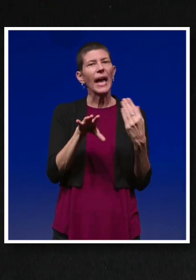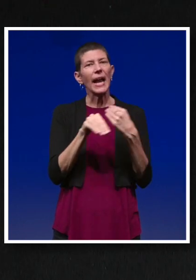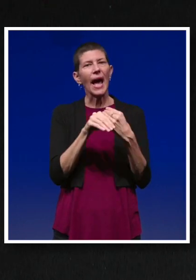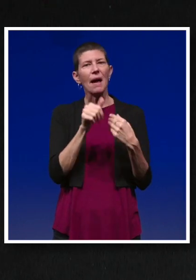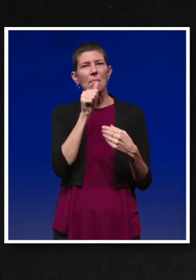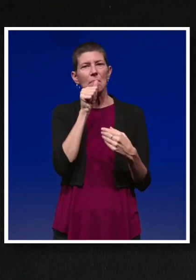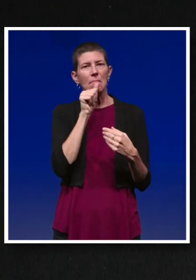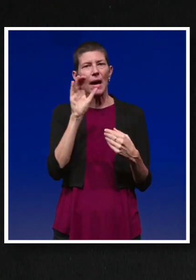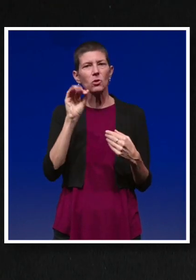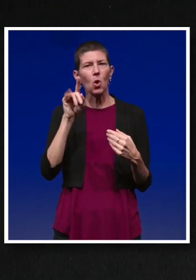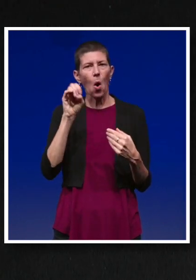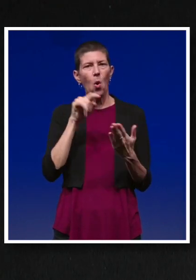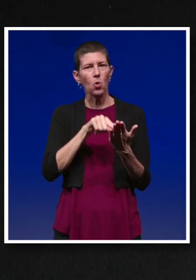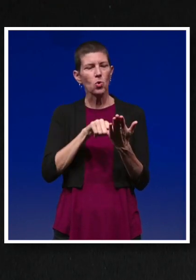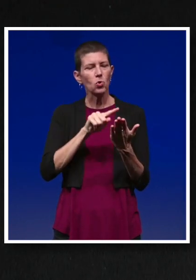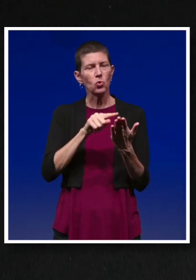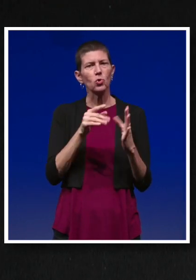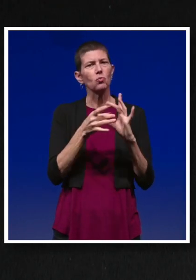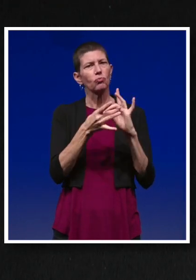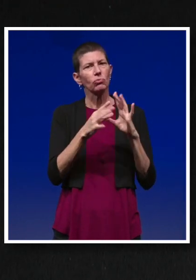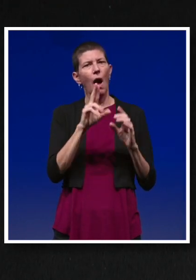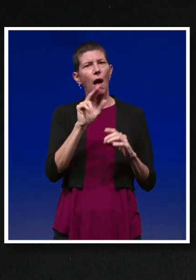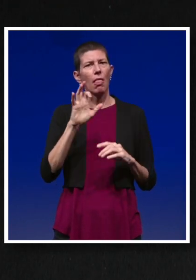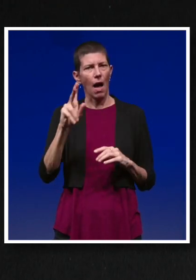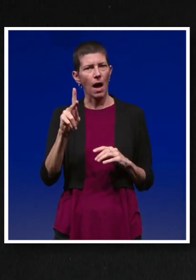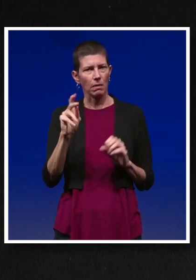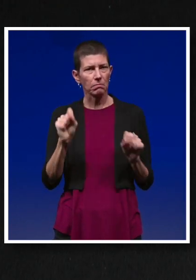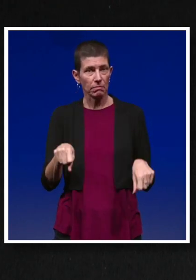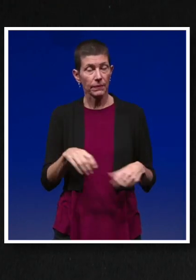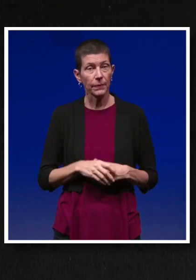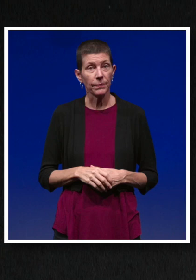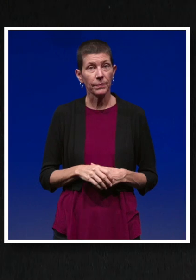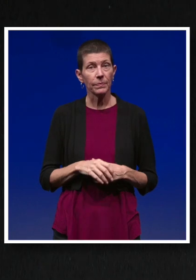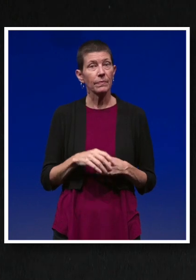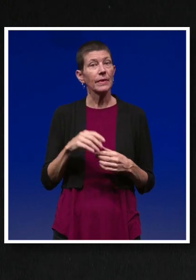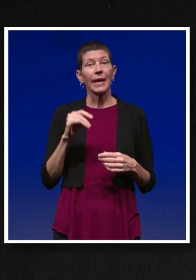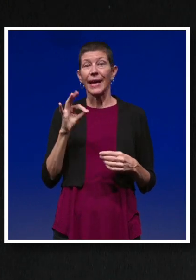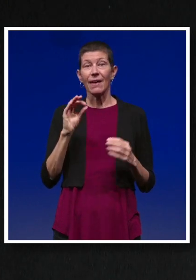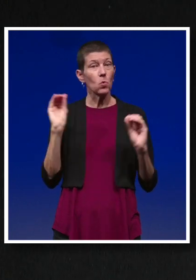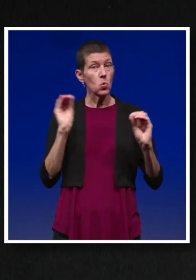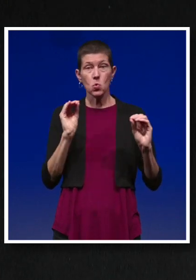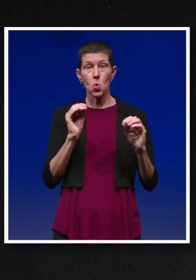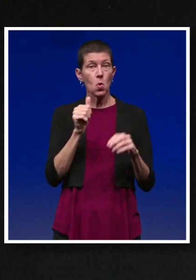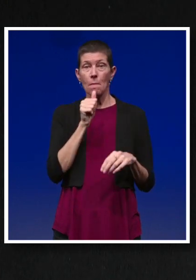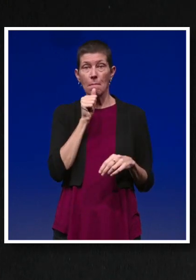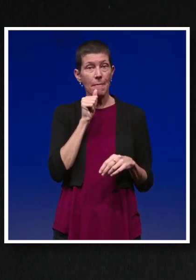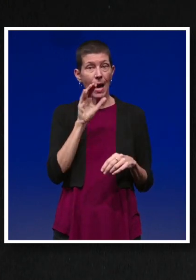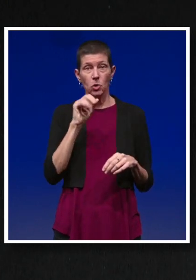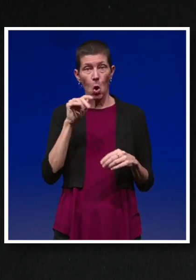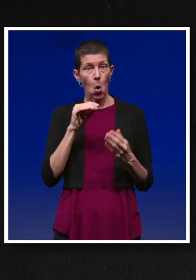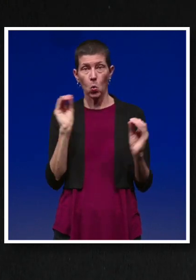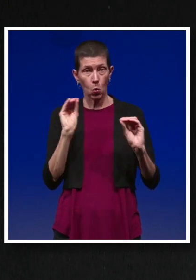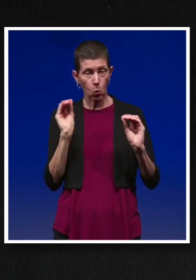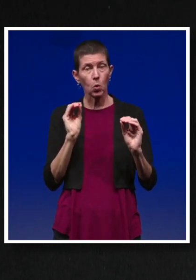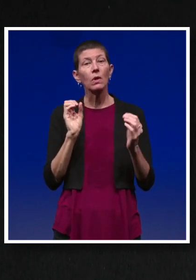to add a passcode to unlock the iPad. When an iPad is not secured by the passcode,